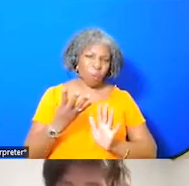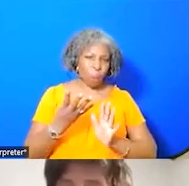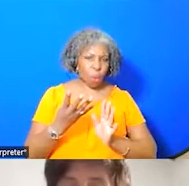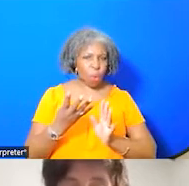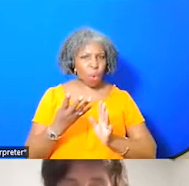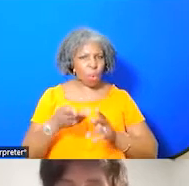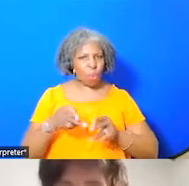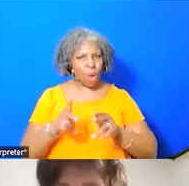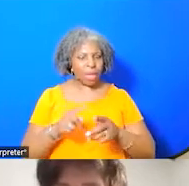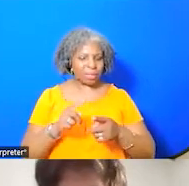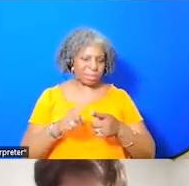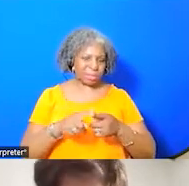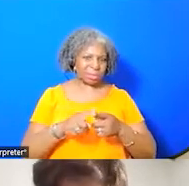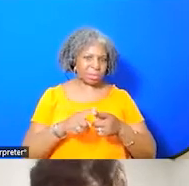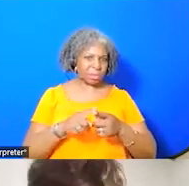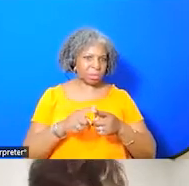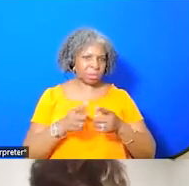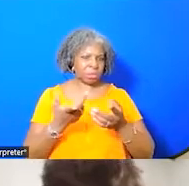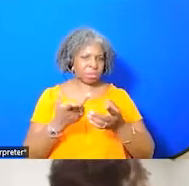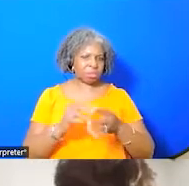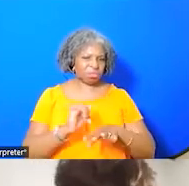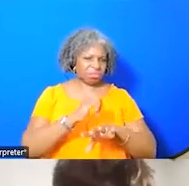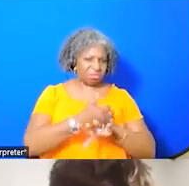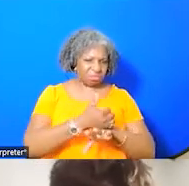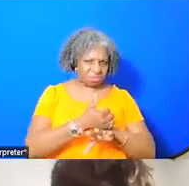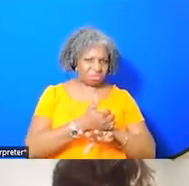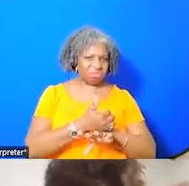installations like this one, which was around fish and chips.